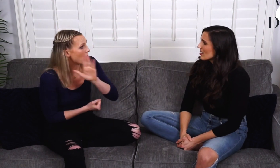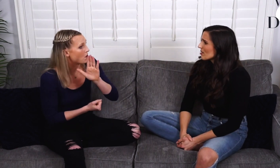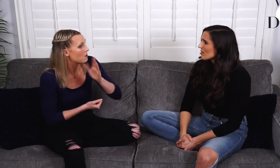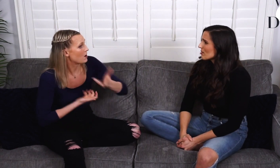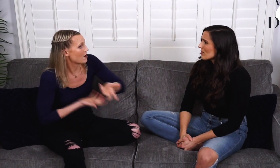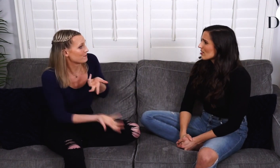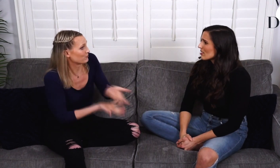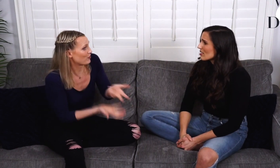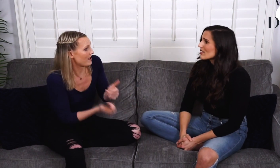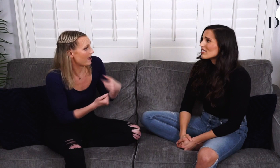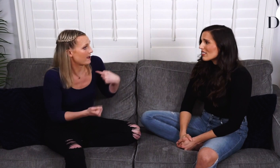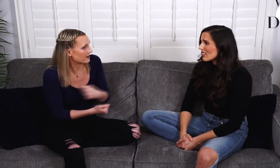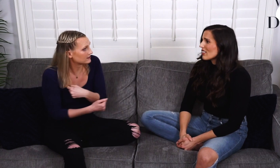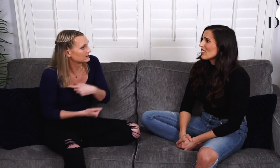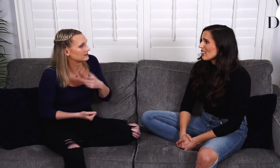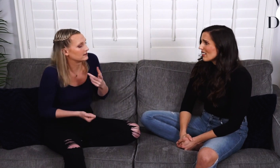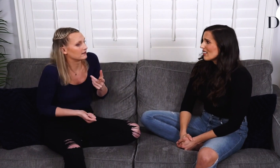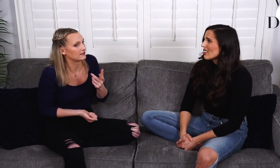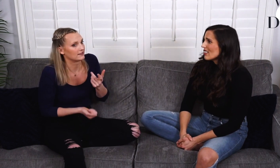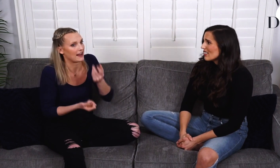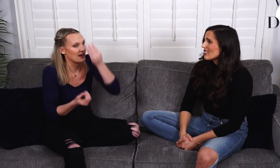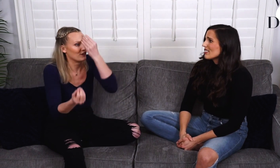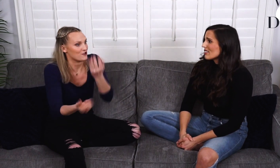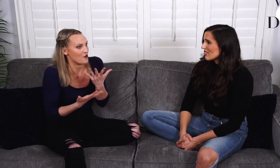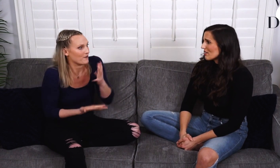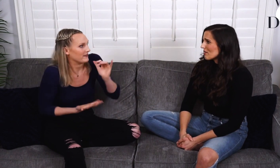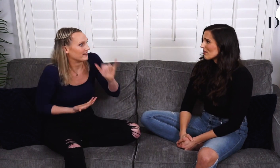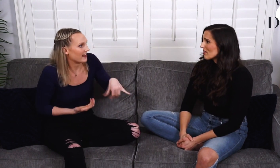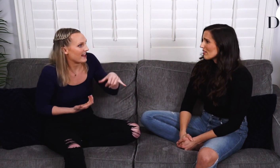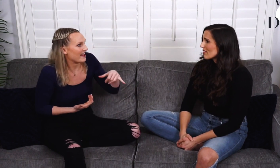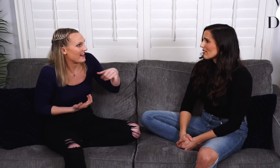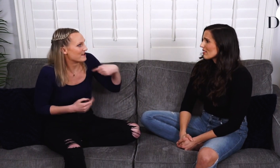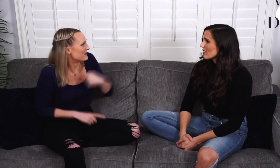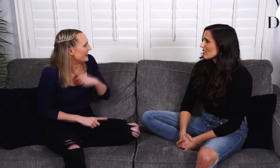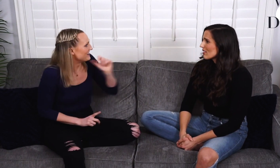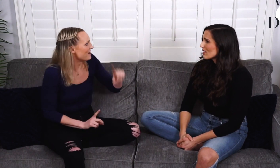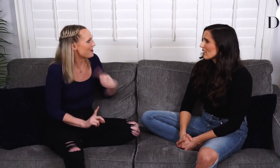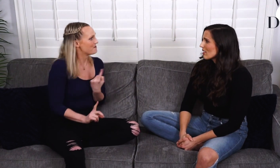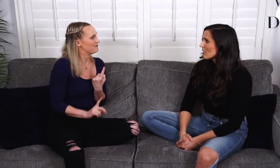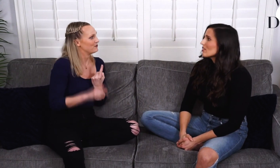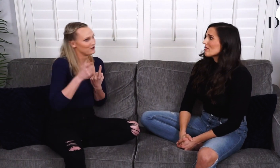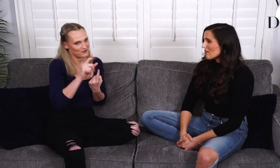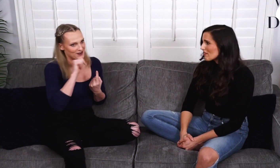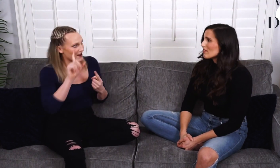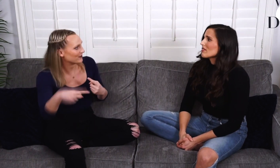and their interactions with us, you know, letting us know that we're not alone and they're not